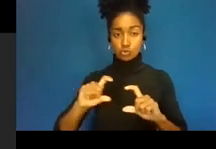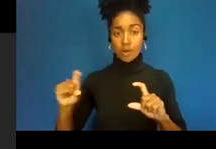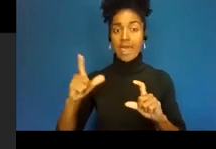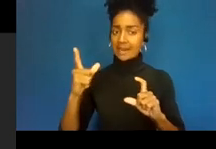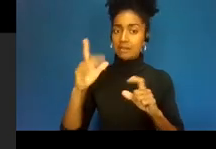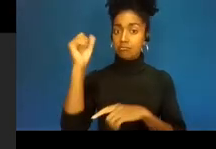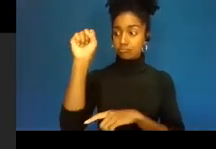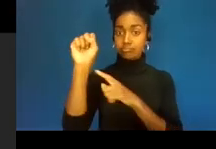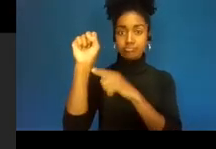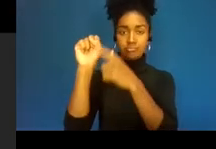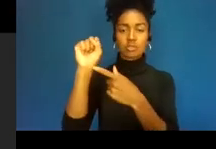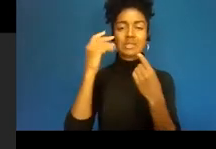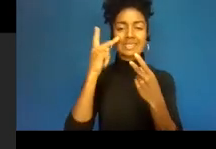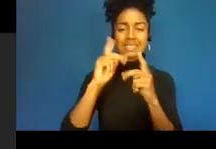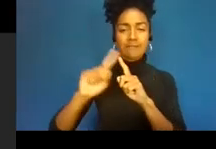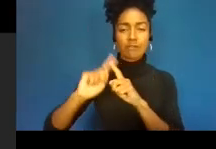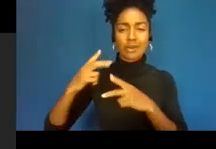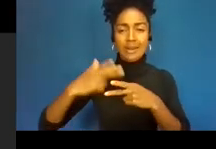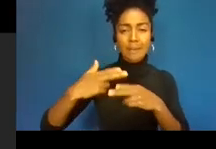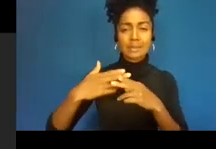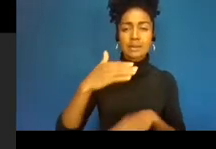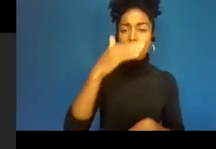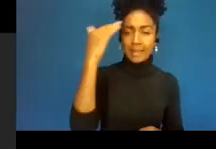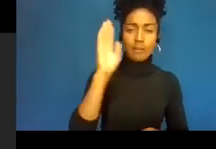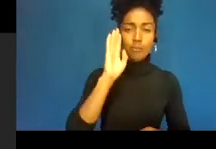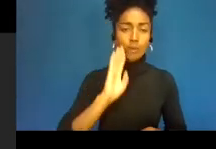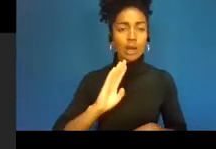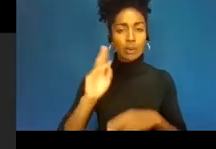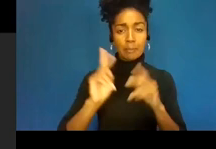who were murdered, of course unjustly.